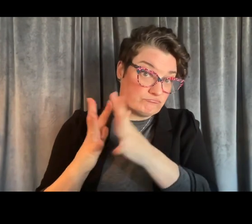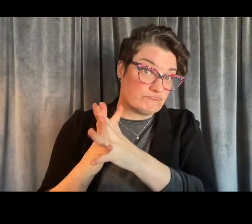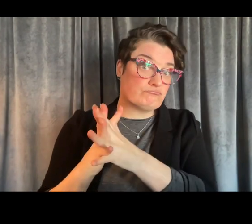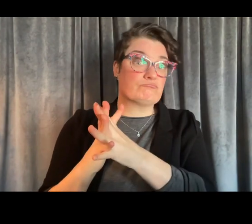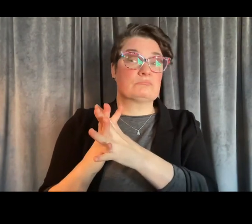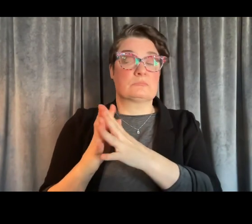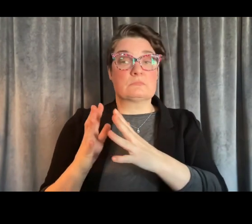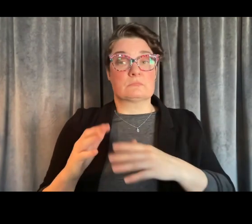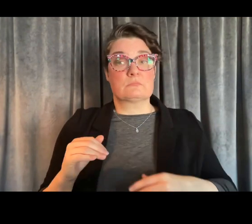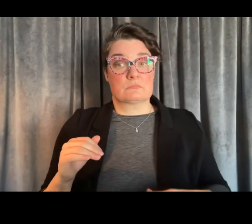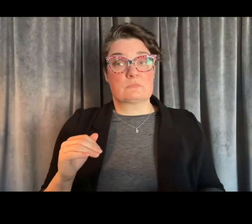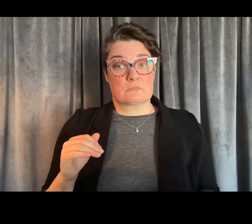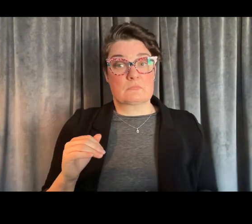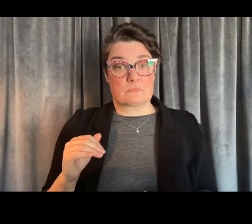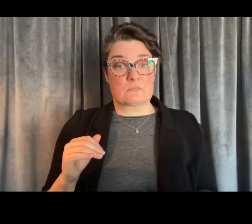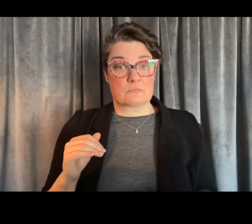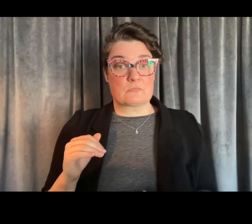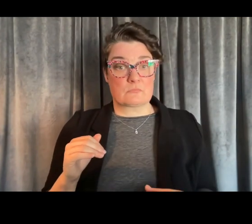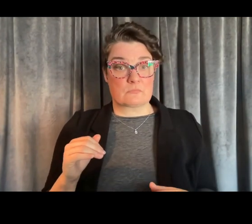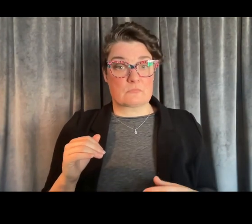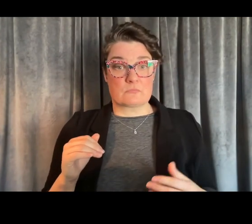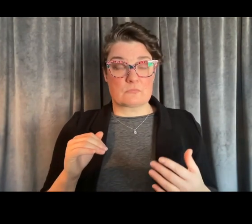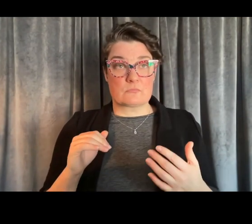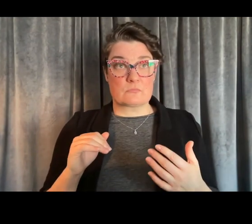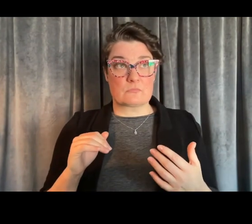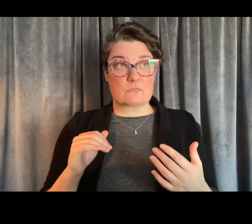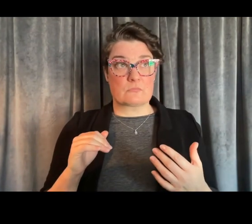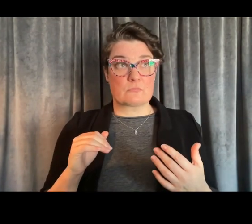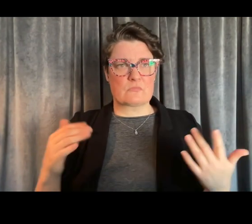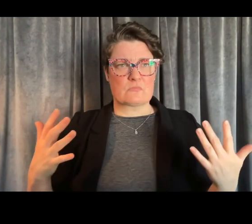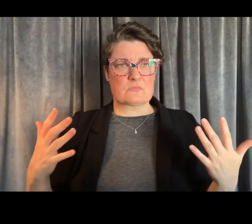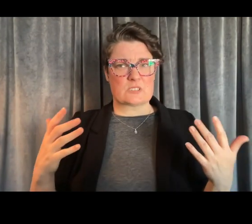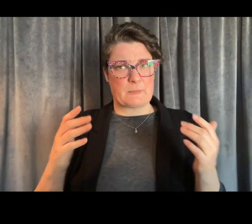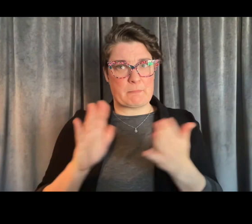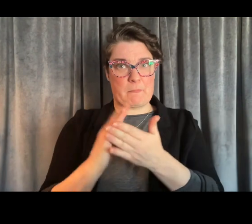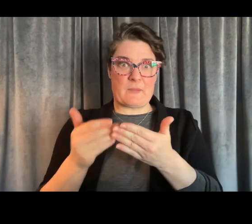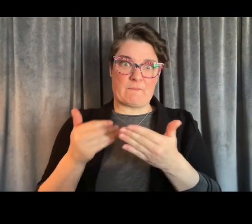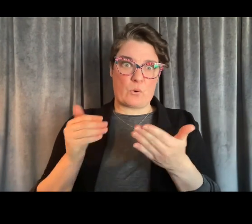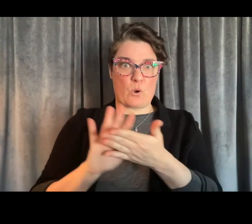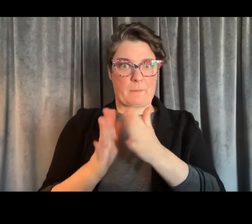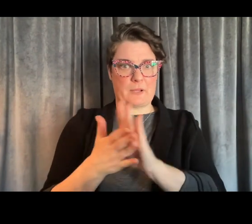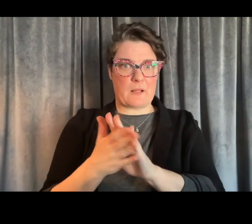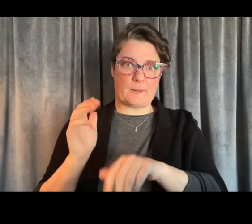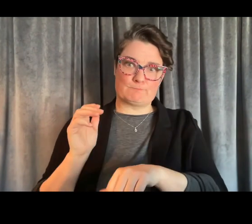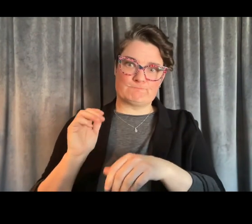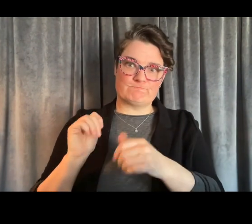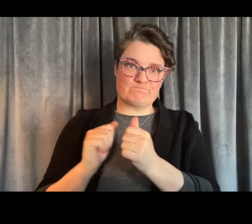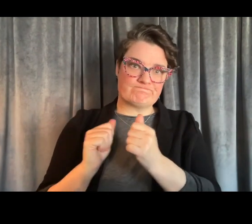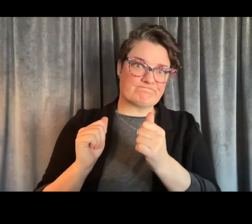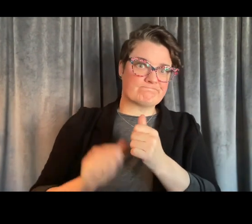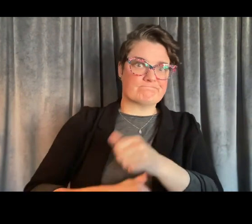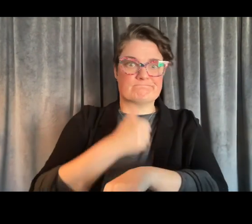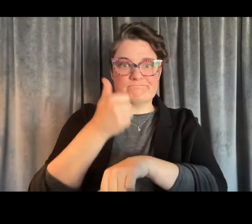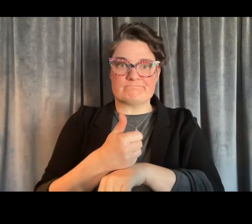this was like kind of consolidated, a patriarchal religious and social system.